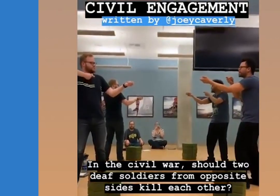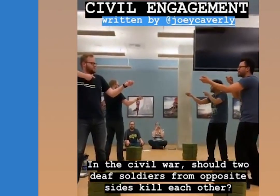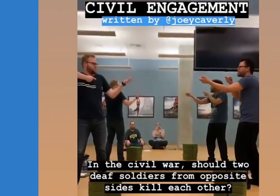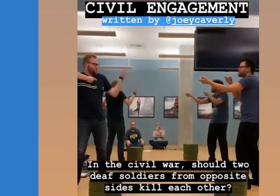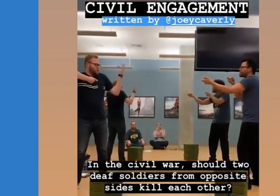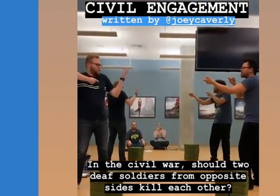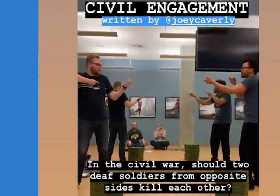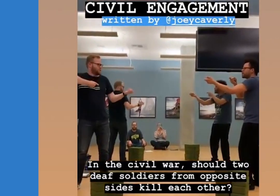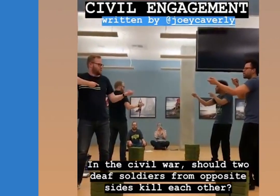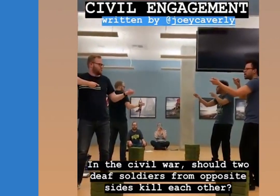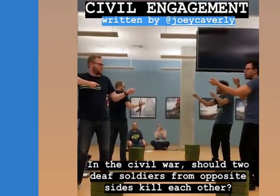R: Why?